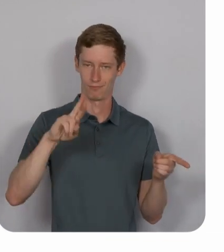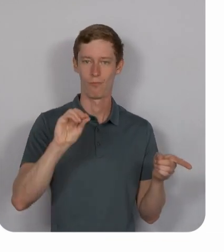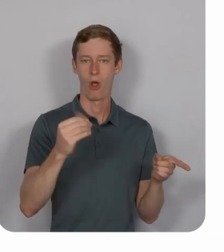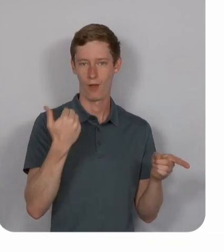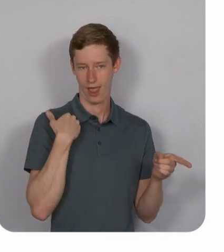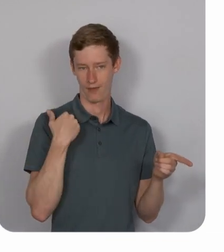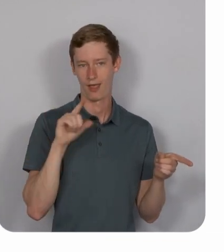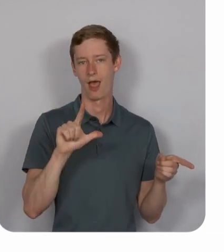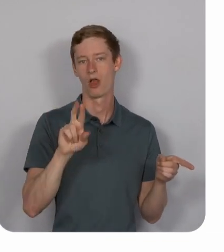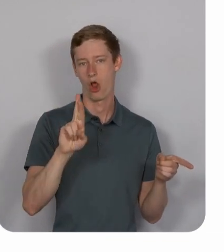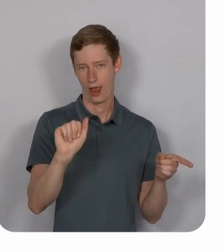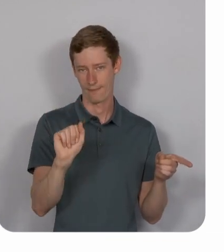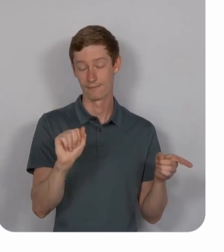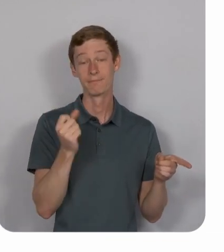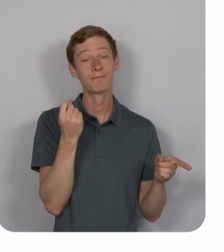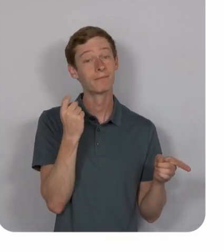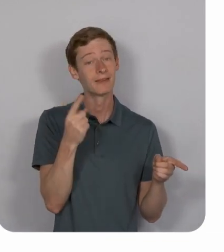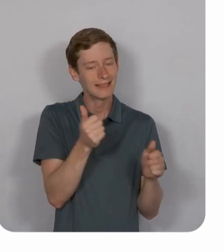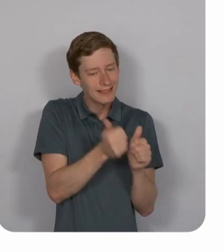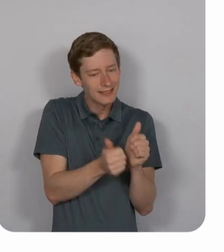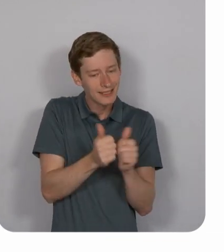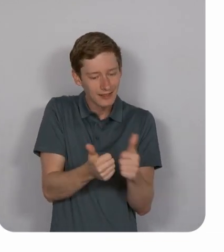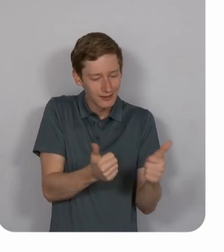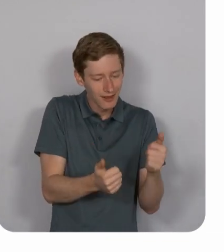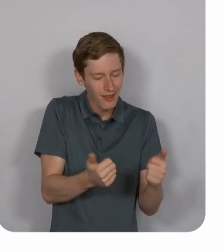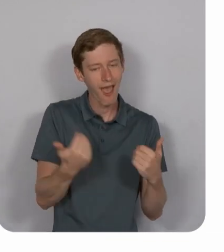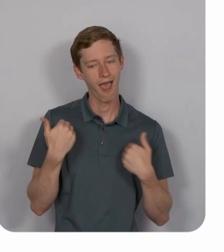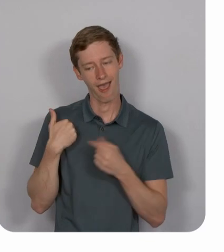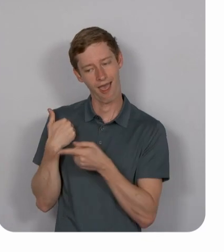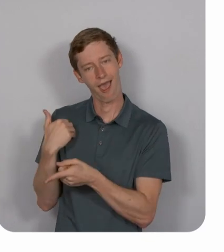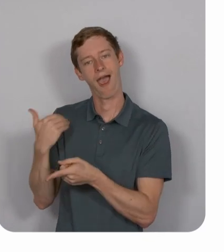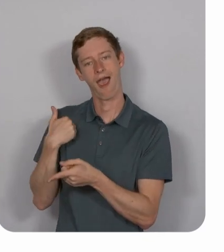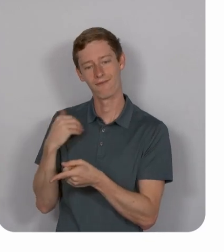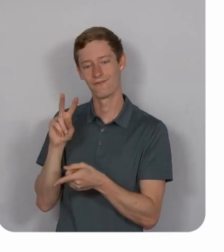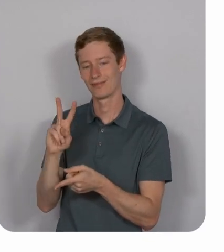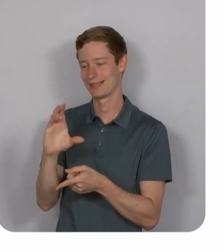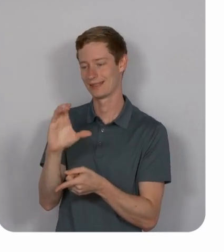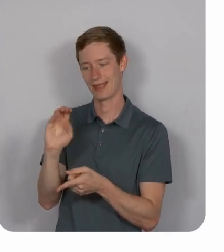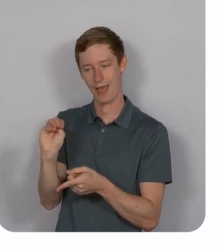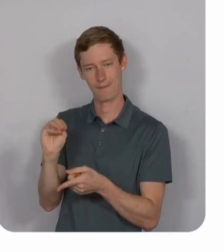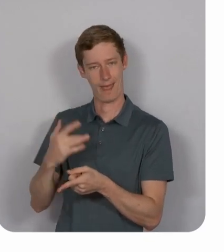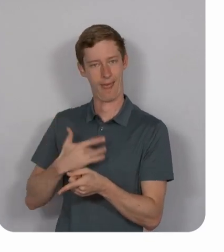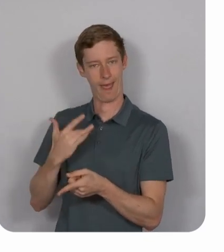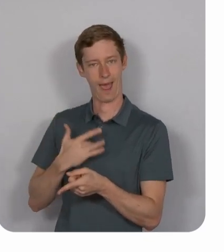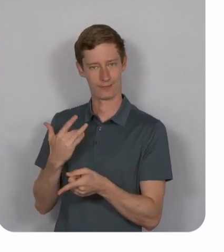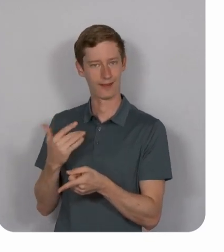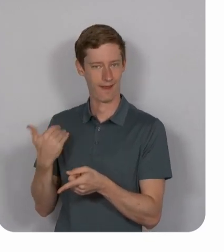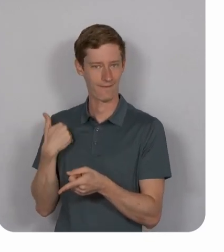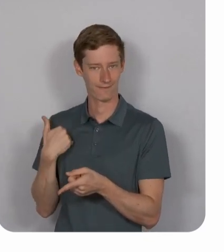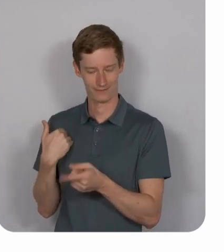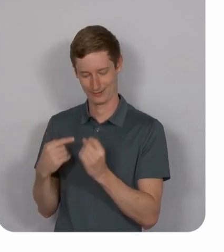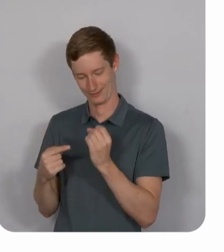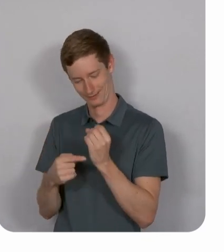but they do each contain a single VCM haptics device in their base. This VCM allows for control